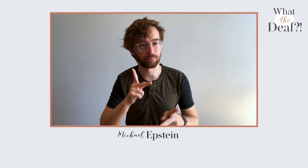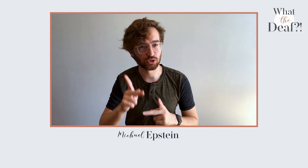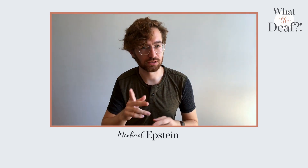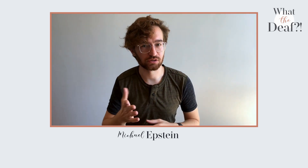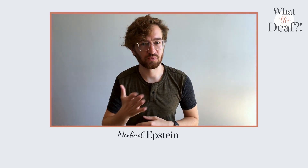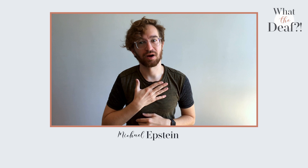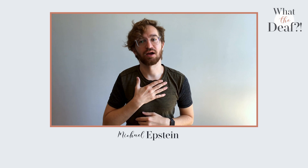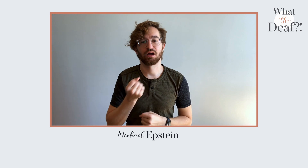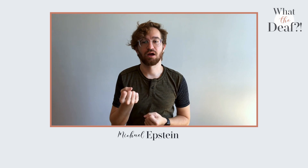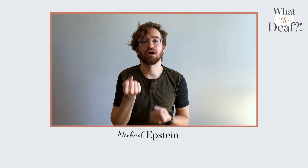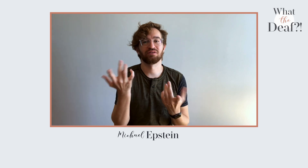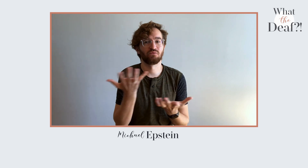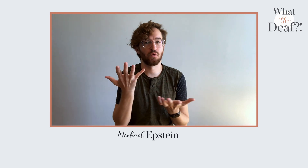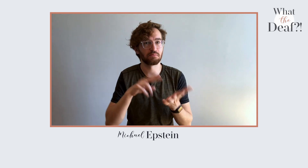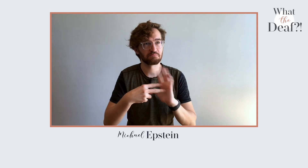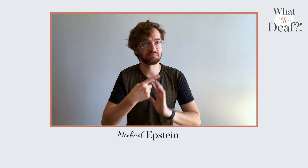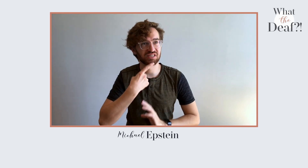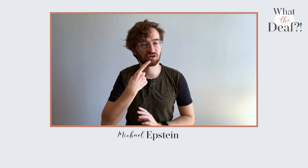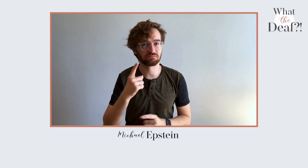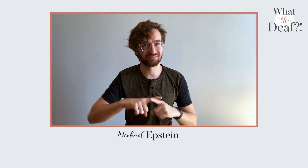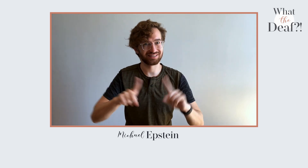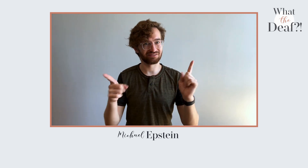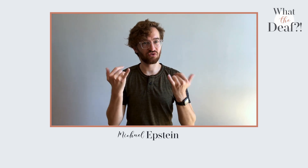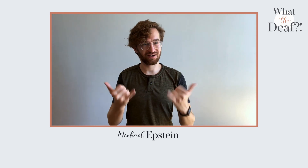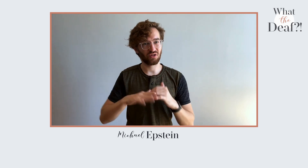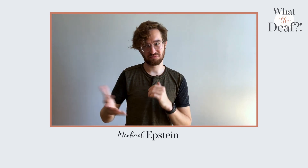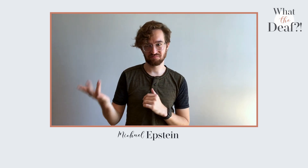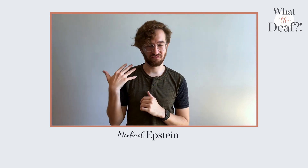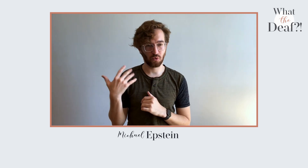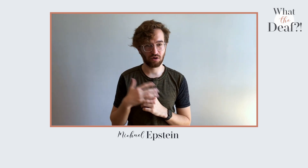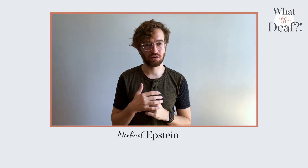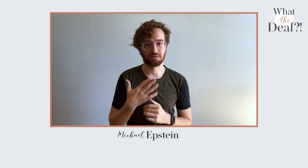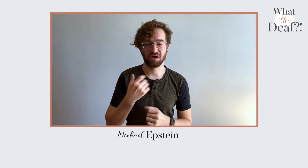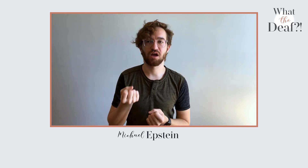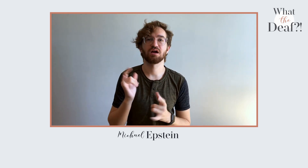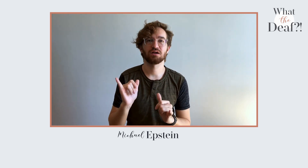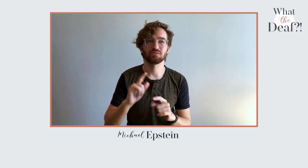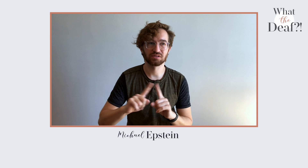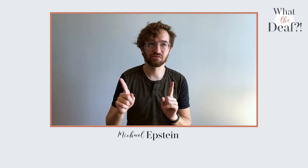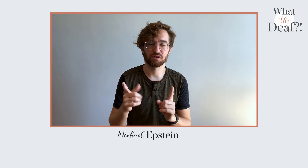And my understanding of what it means to be hearing is actually different now than it was before because of those conversations.